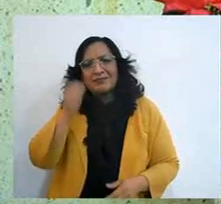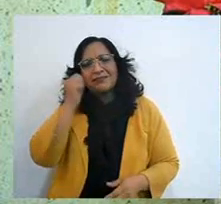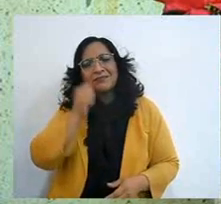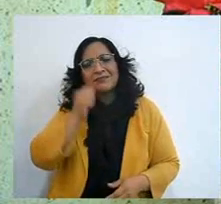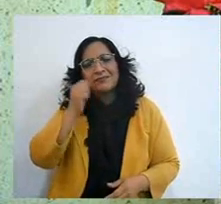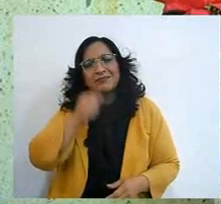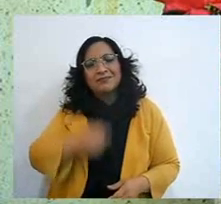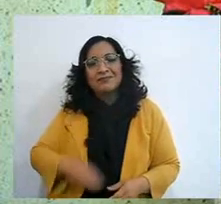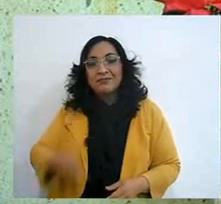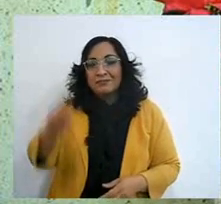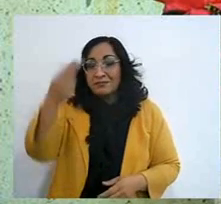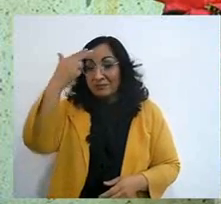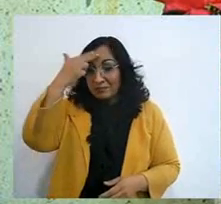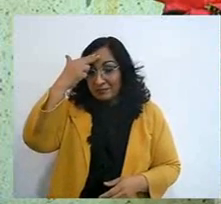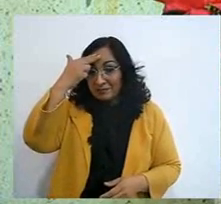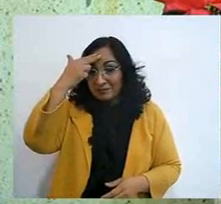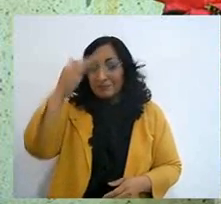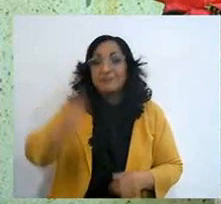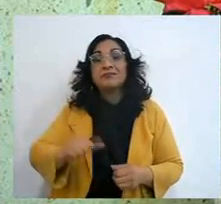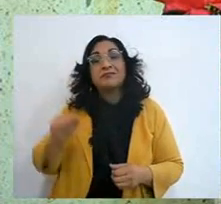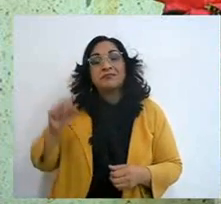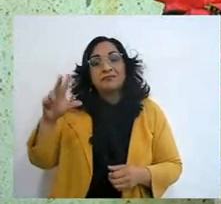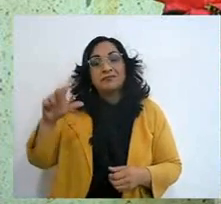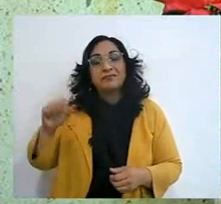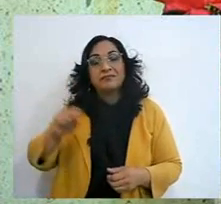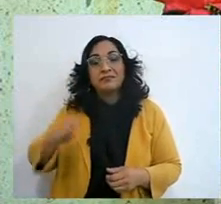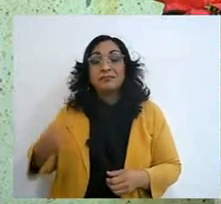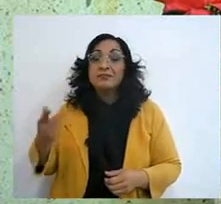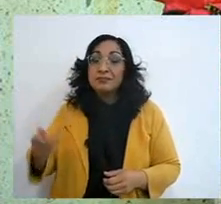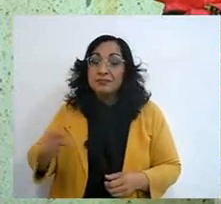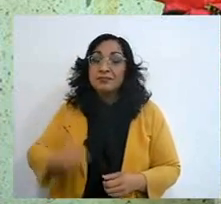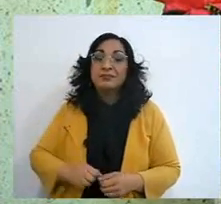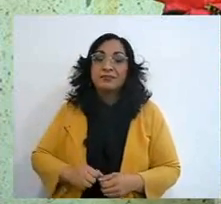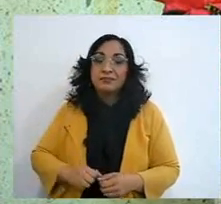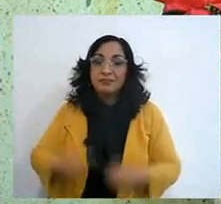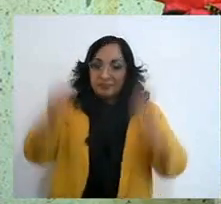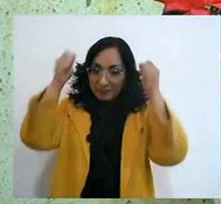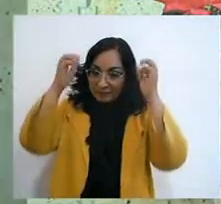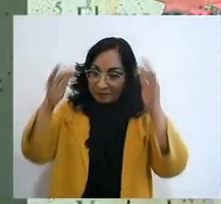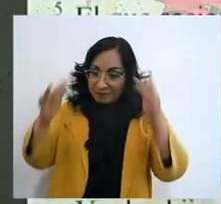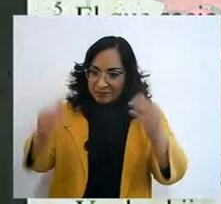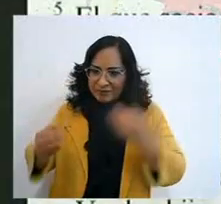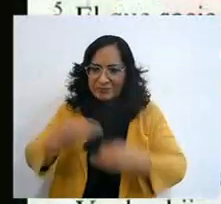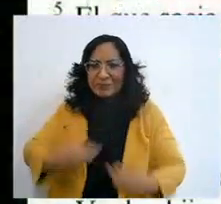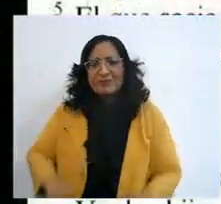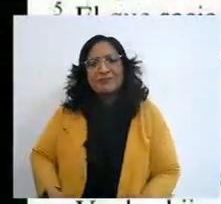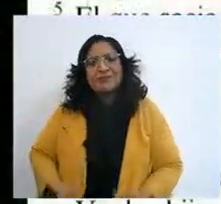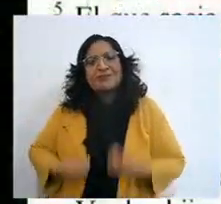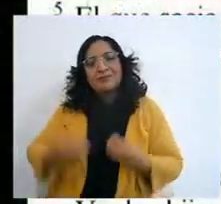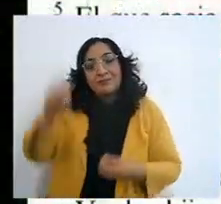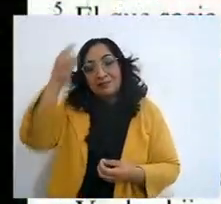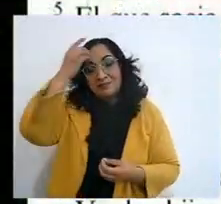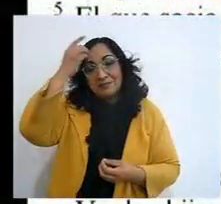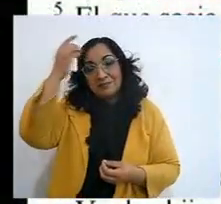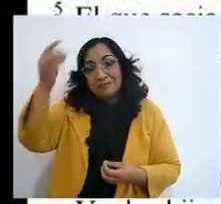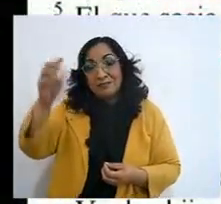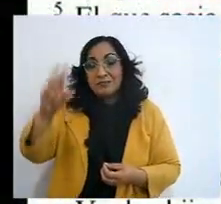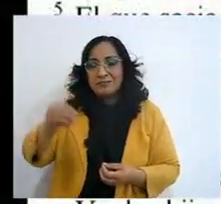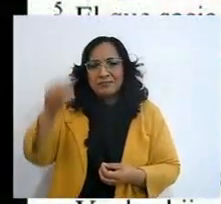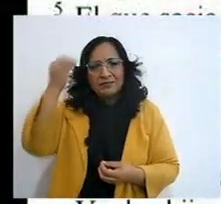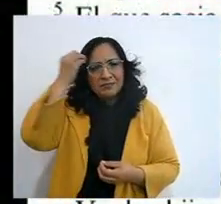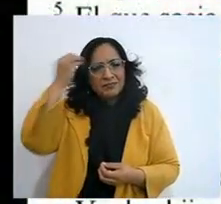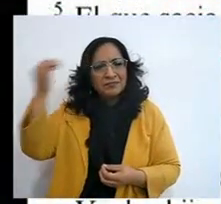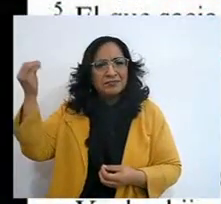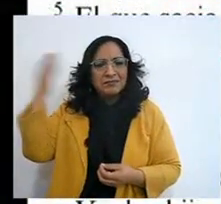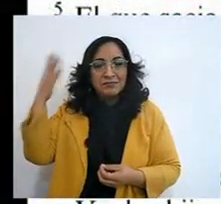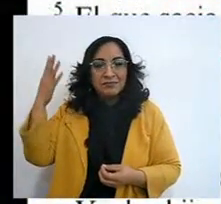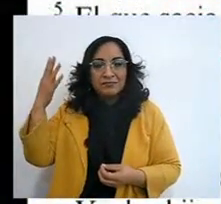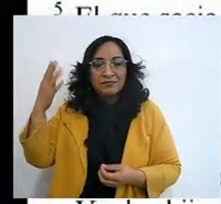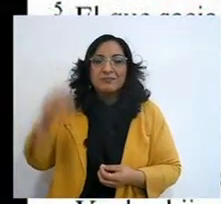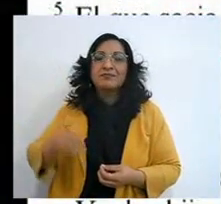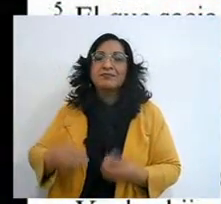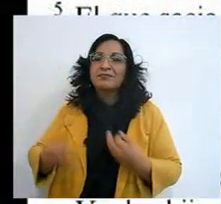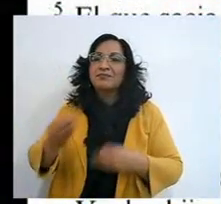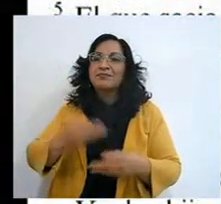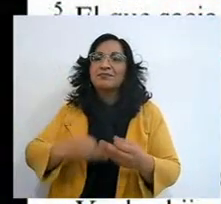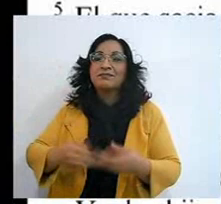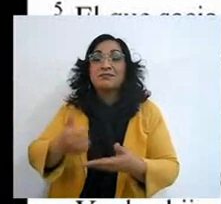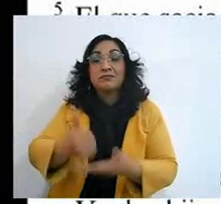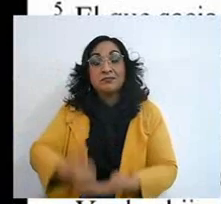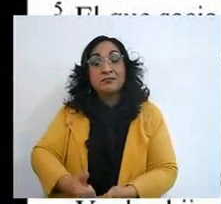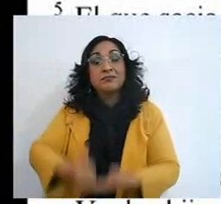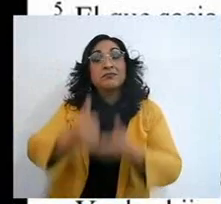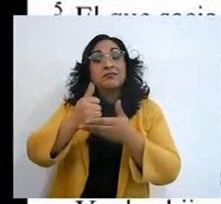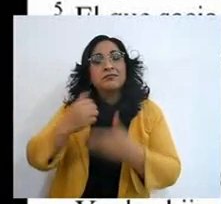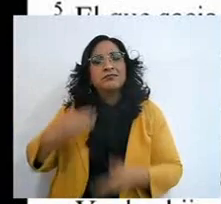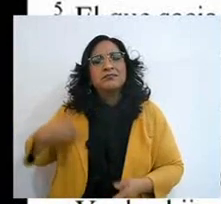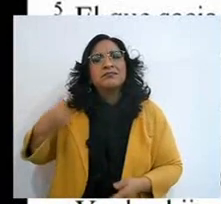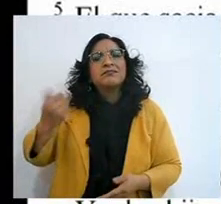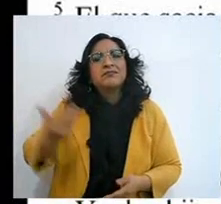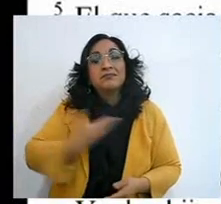Psalm 103:2 "Bless the Lord, my soul, and forget none of his benefits."